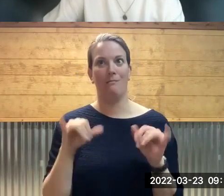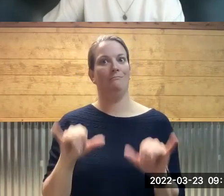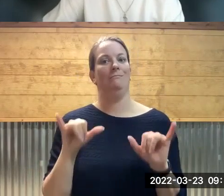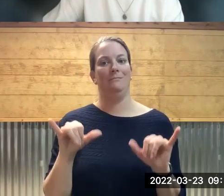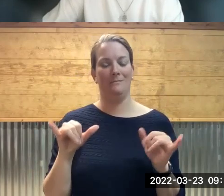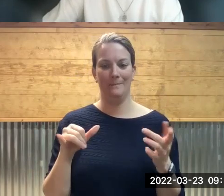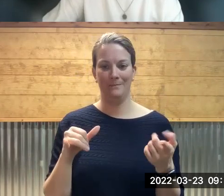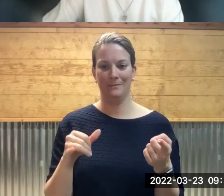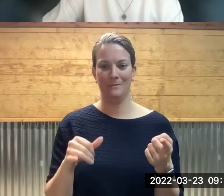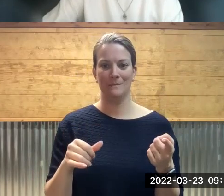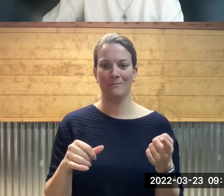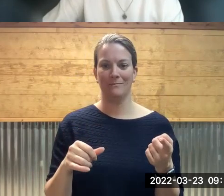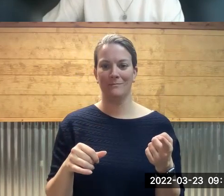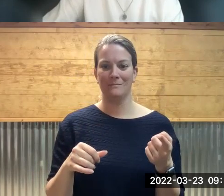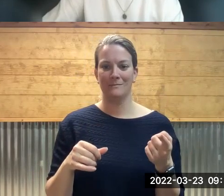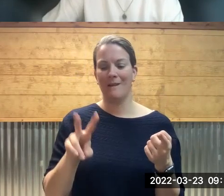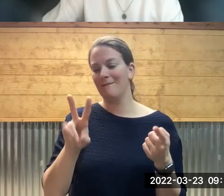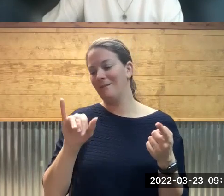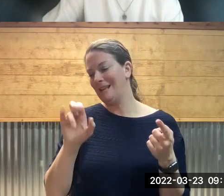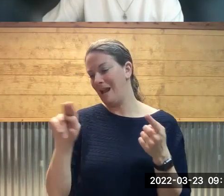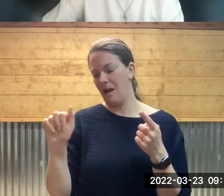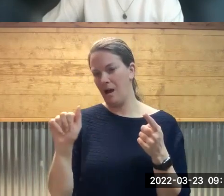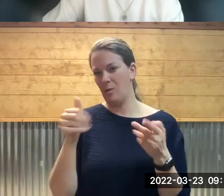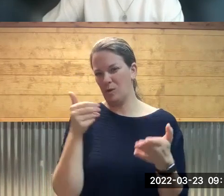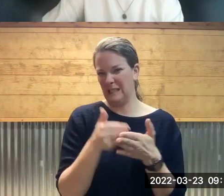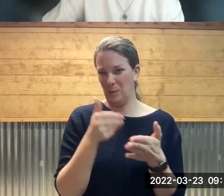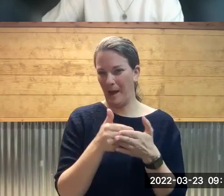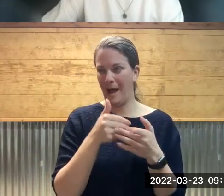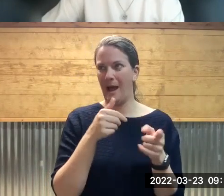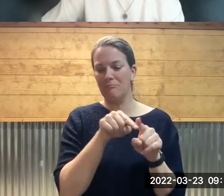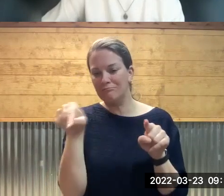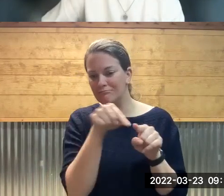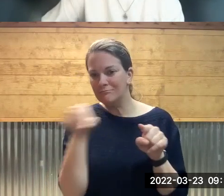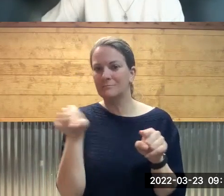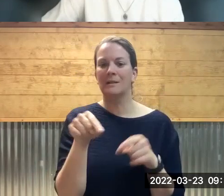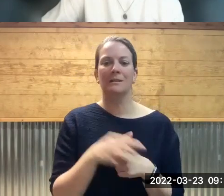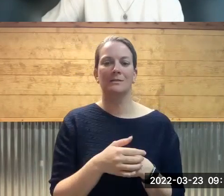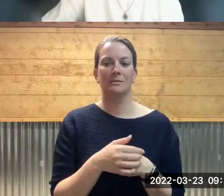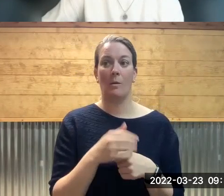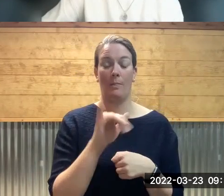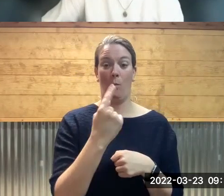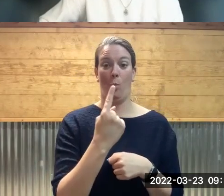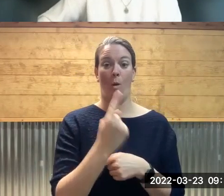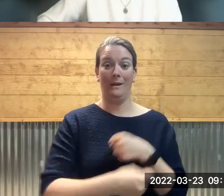But you don't realize what's waiting for you there and It's almost a good thing because like I said that year was the biggest learning experience of my life.